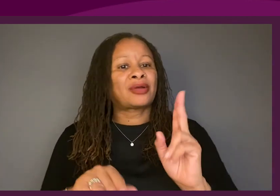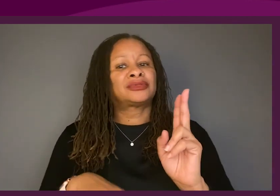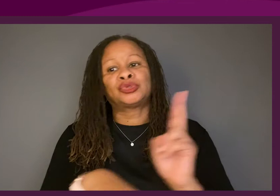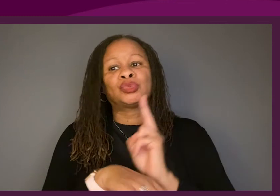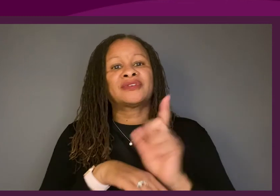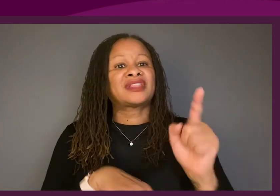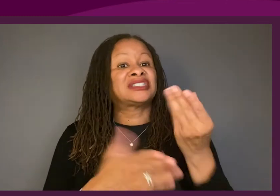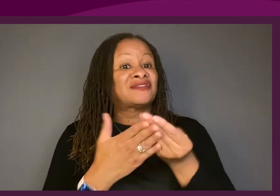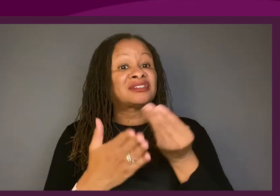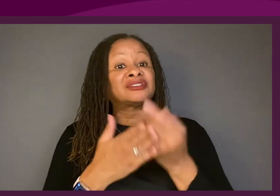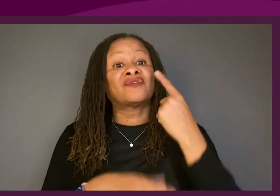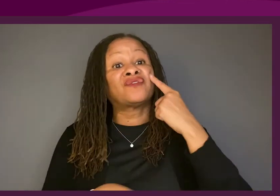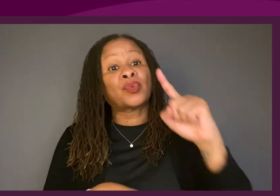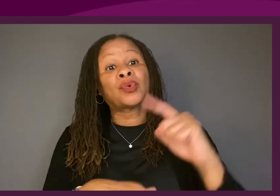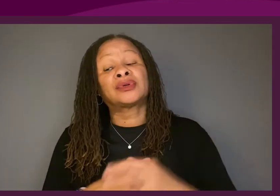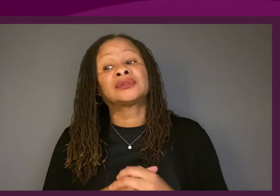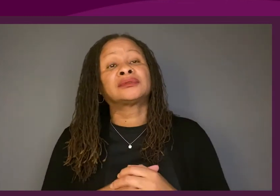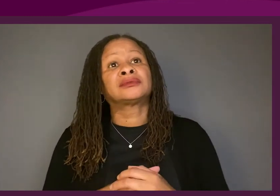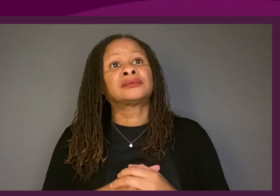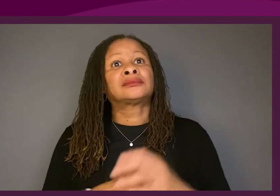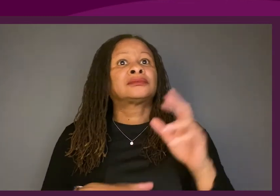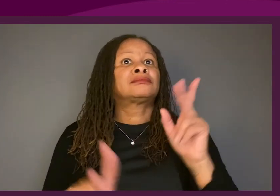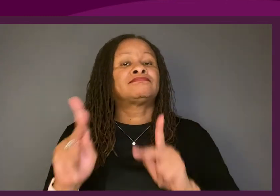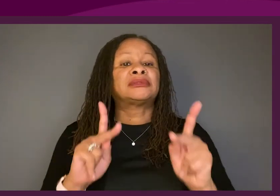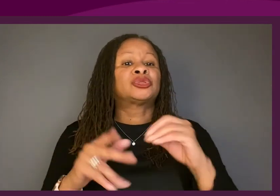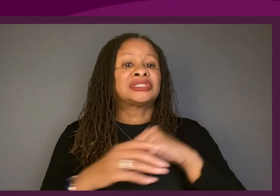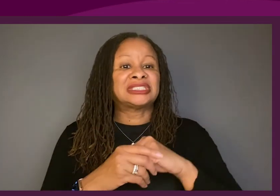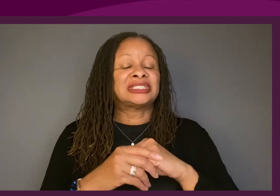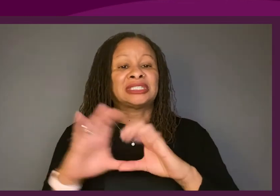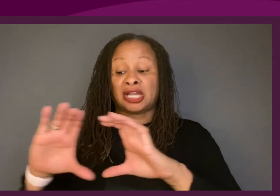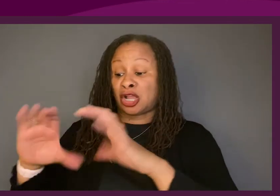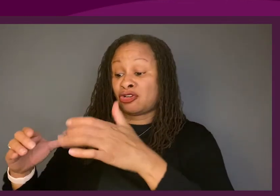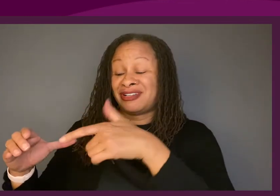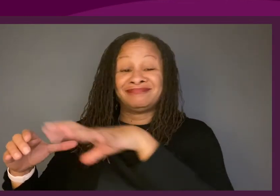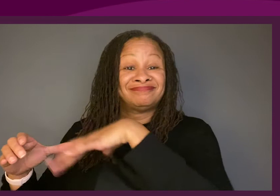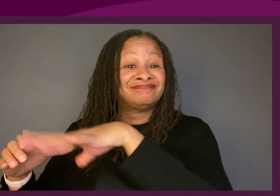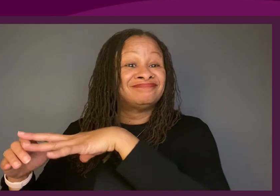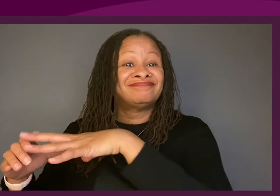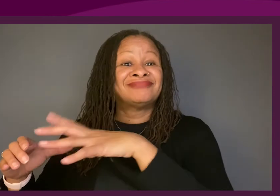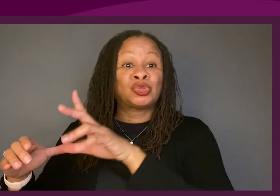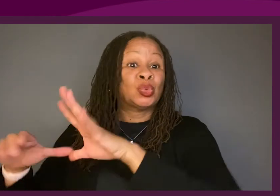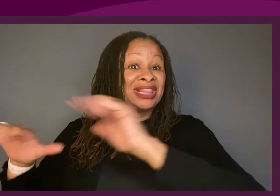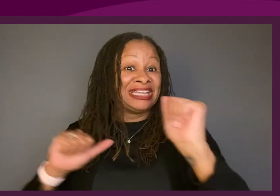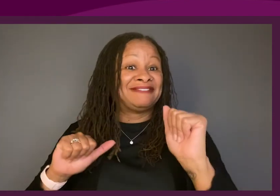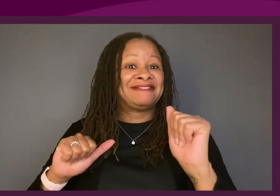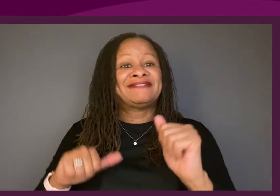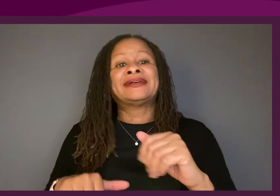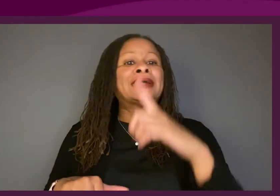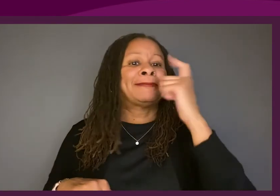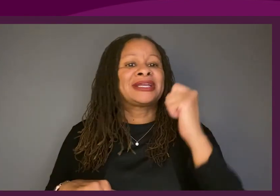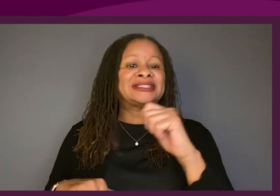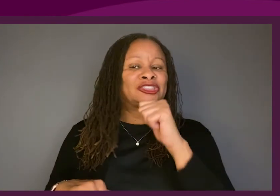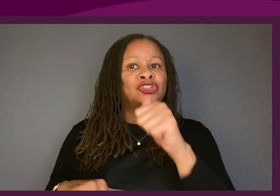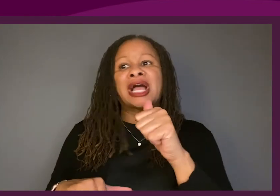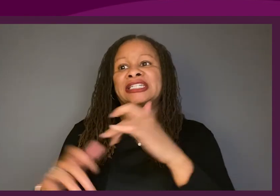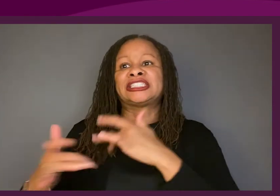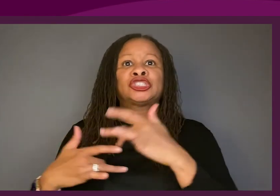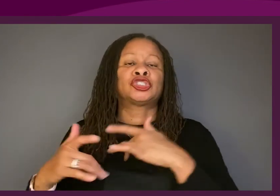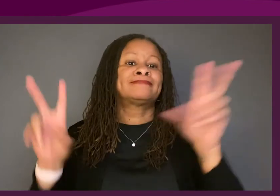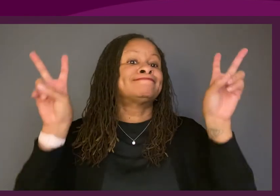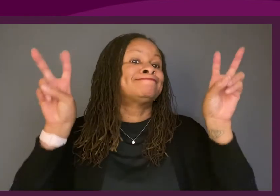because people are not considered to be "experiencing homelessness" if they're in a facility, even